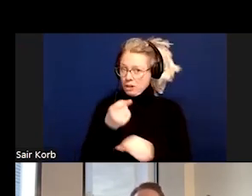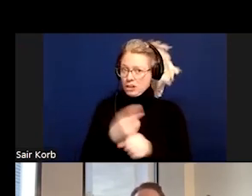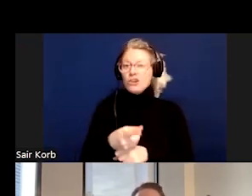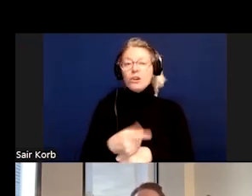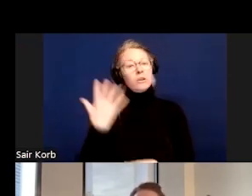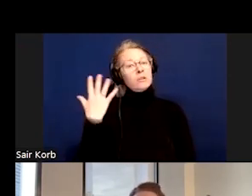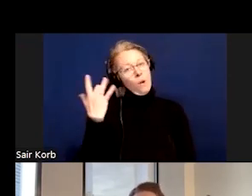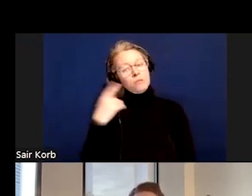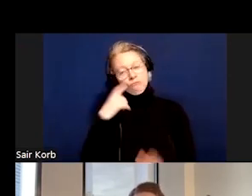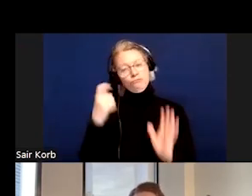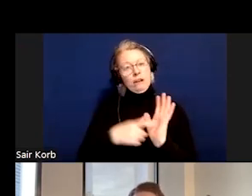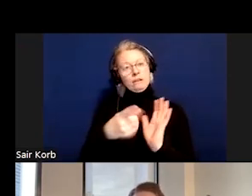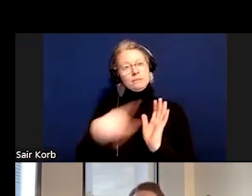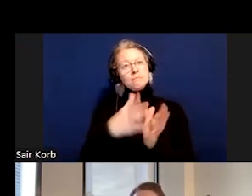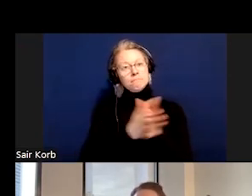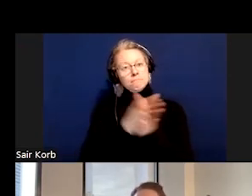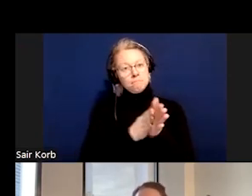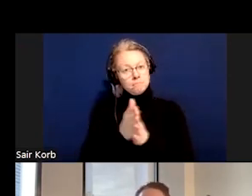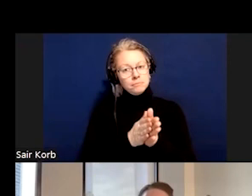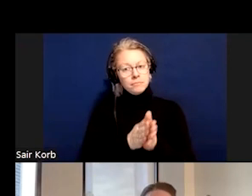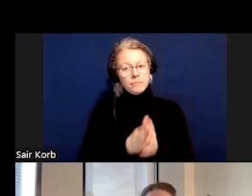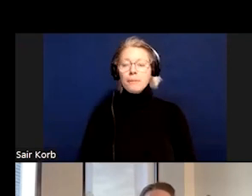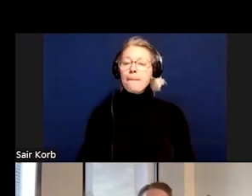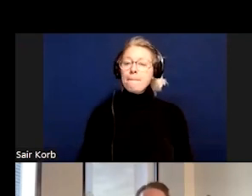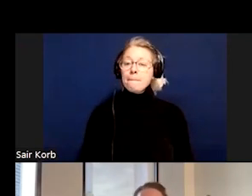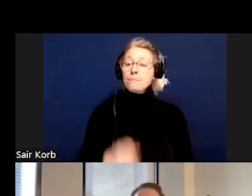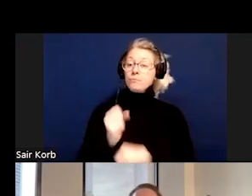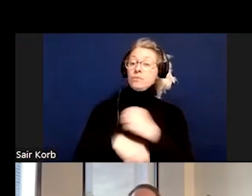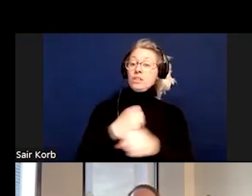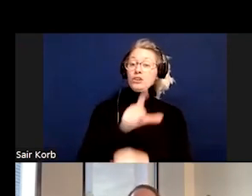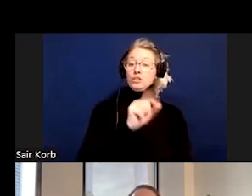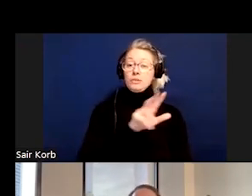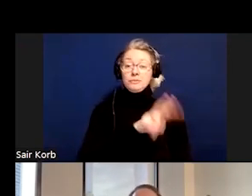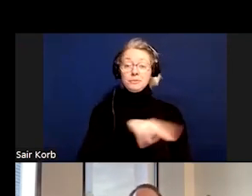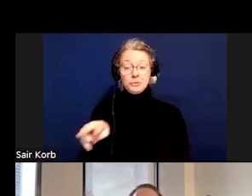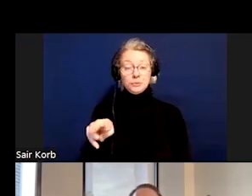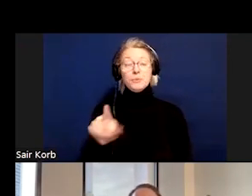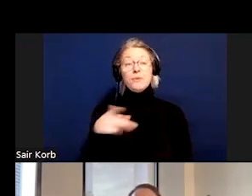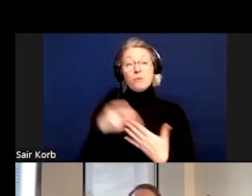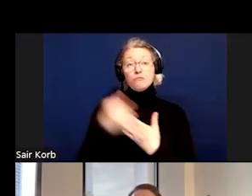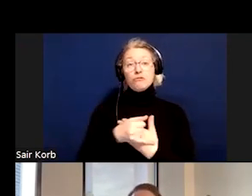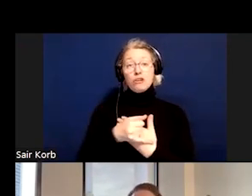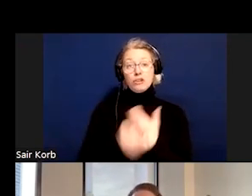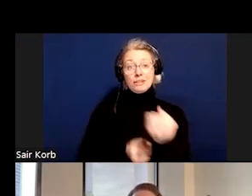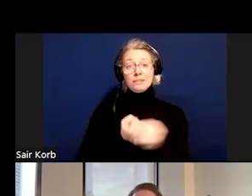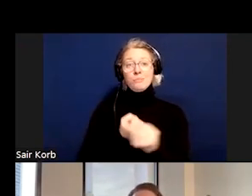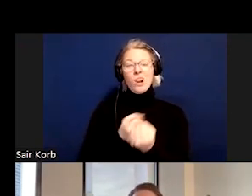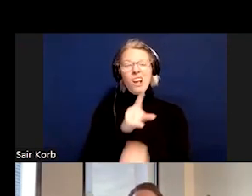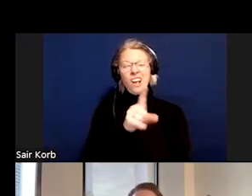for the Project Grant Program. In 2022 the Project Grant supported 117 projects with